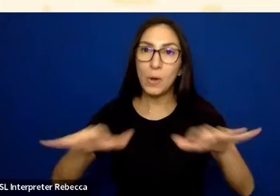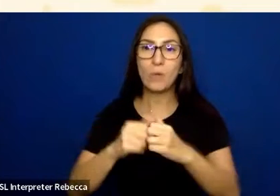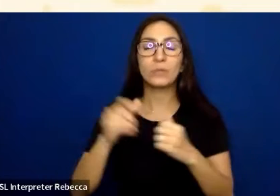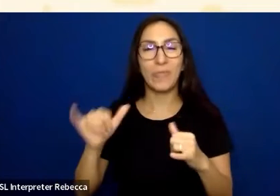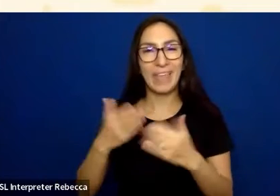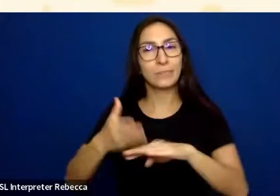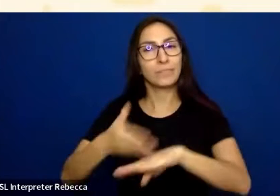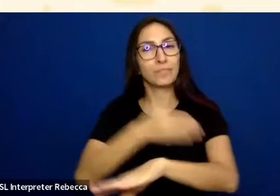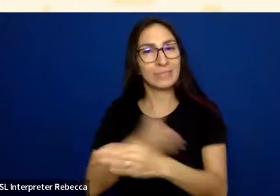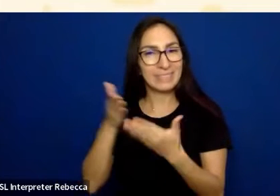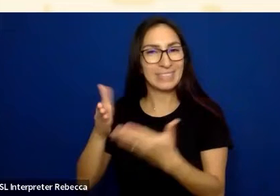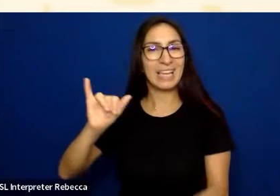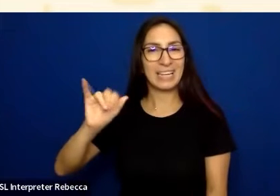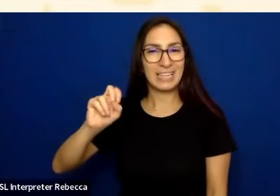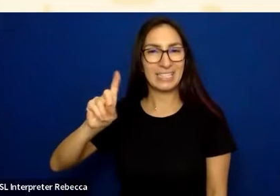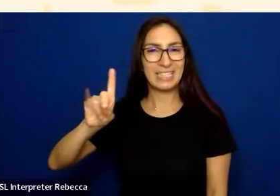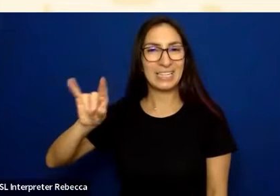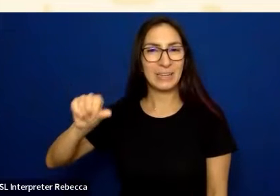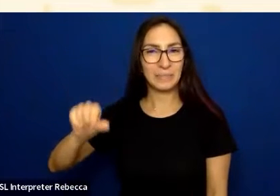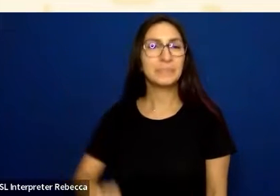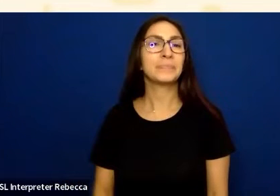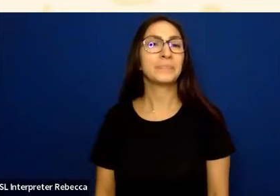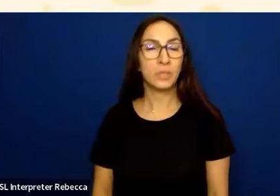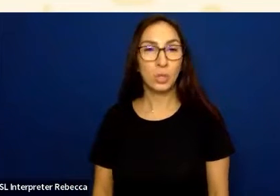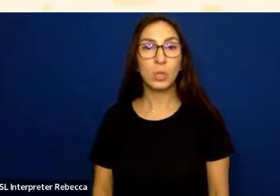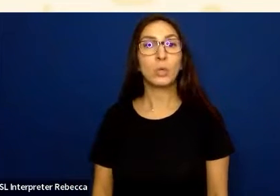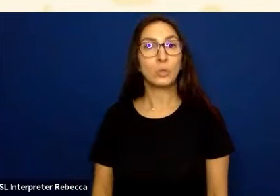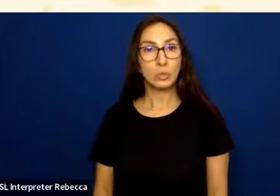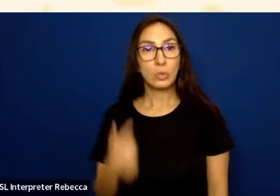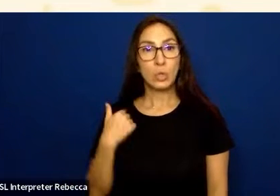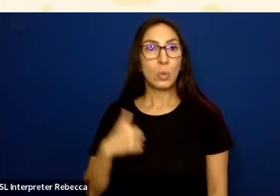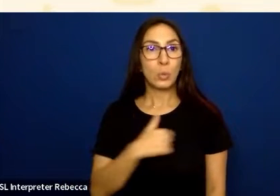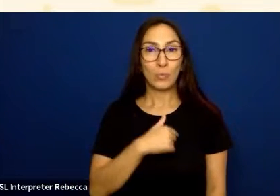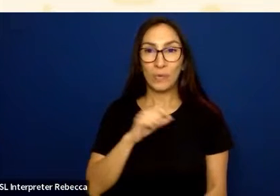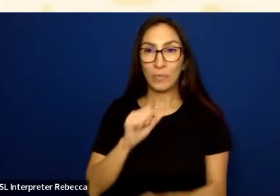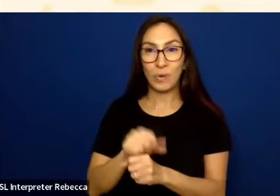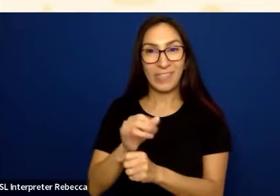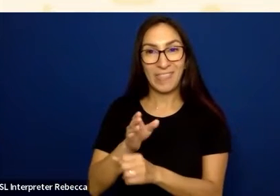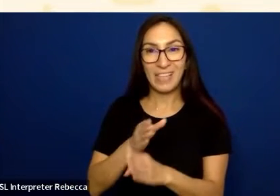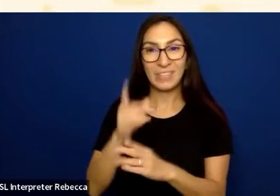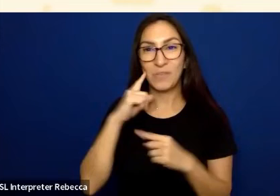So, you know, we've been in this space for more than 18 years to two decades.